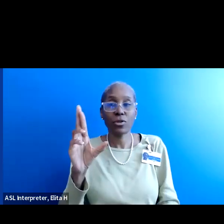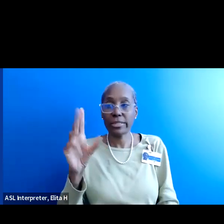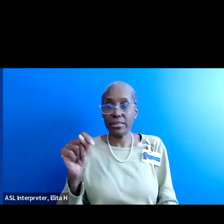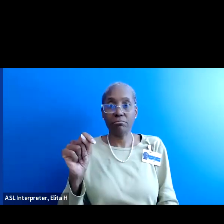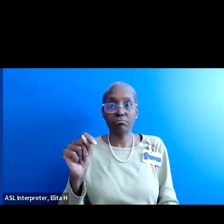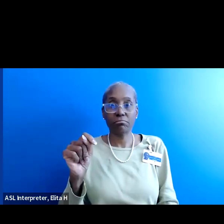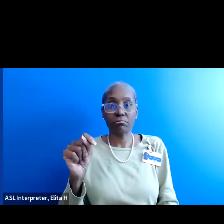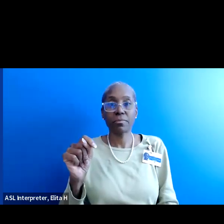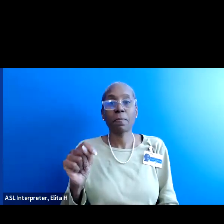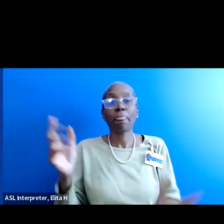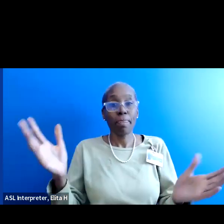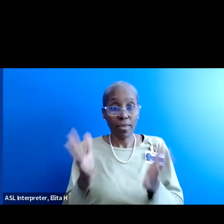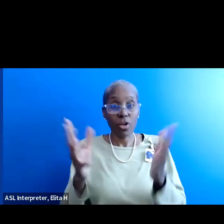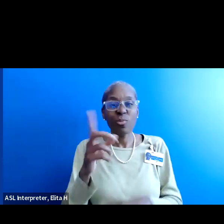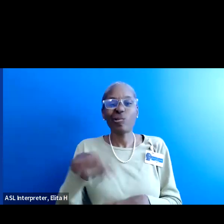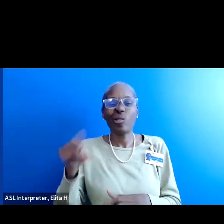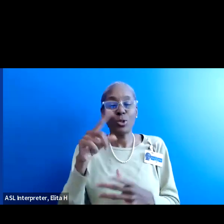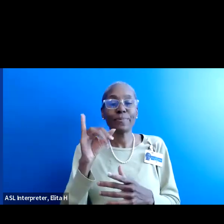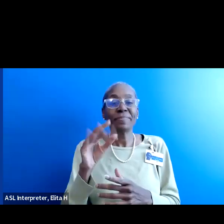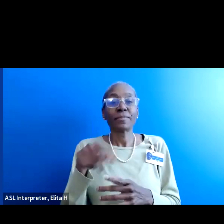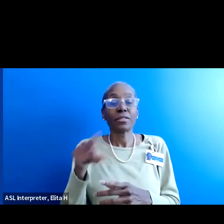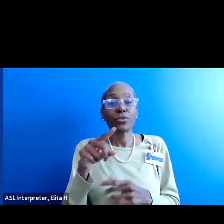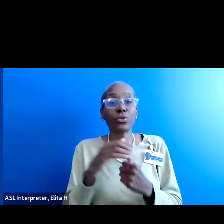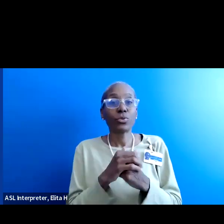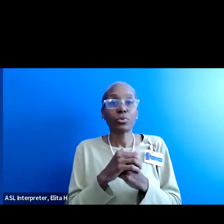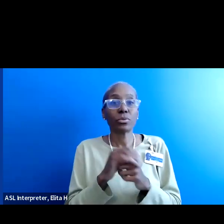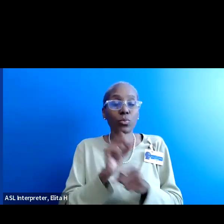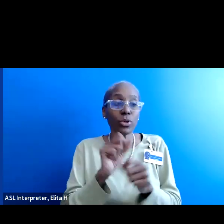I would also encourage you, if you're working with individuals in